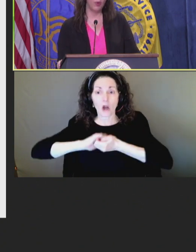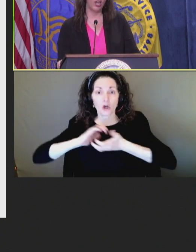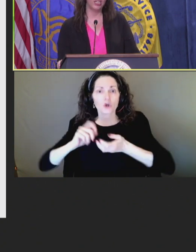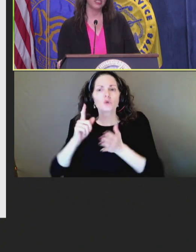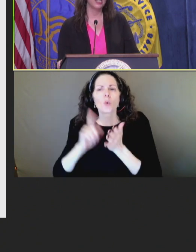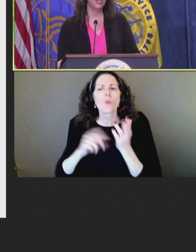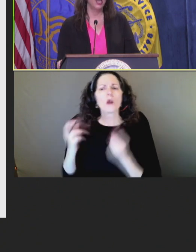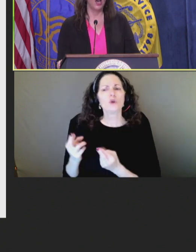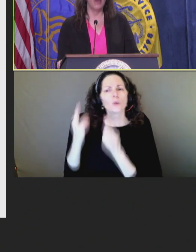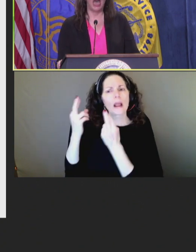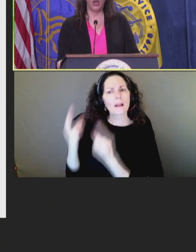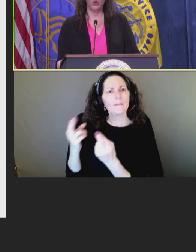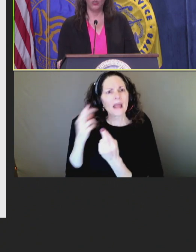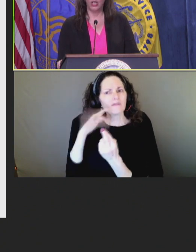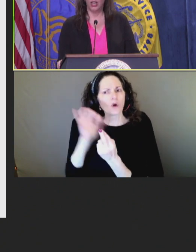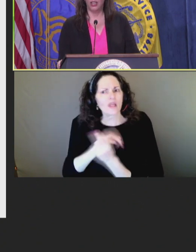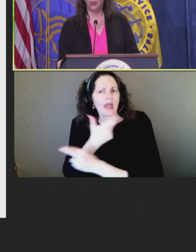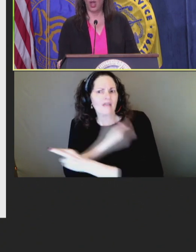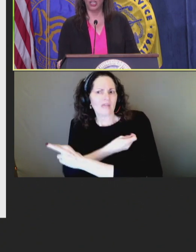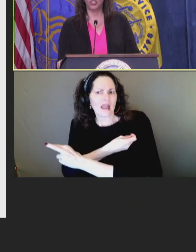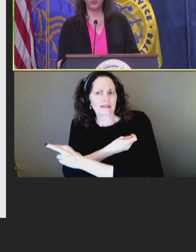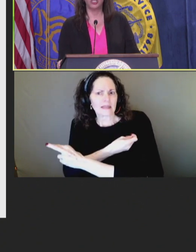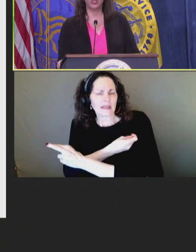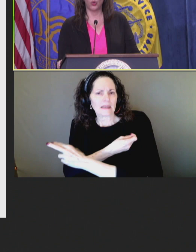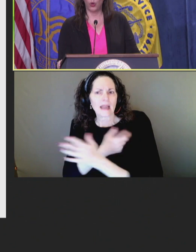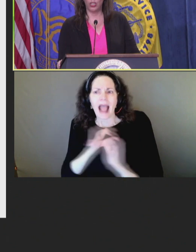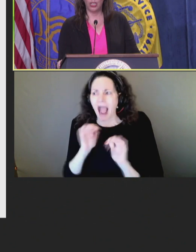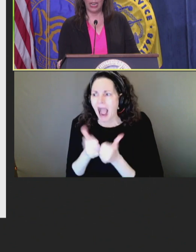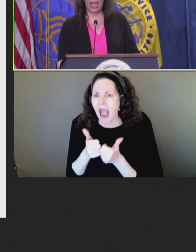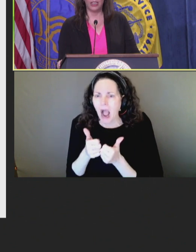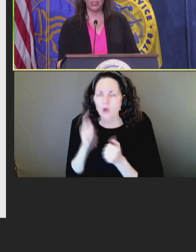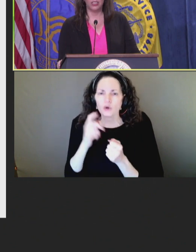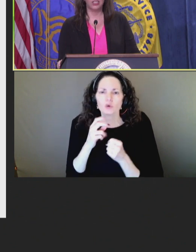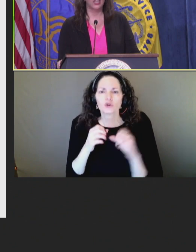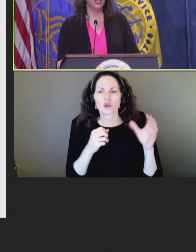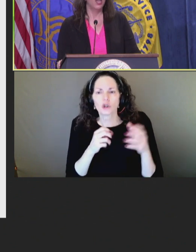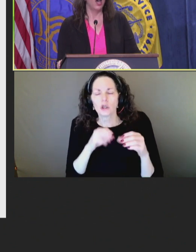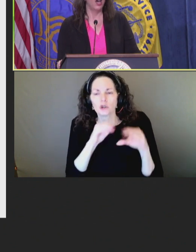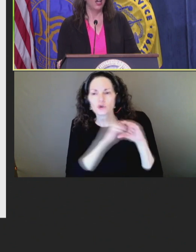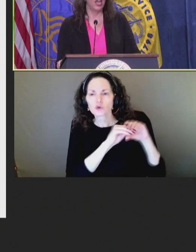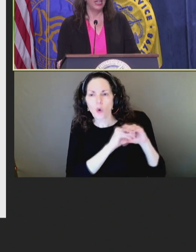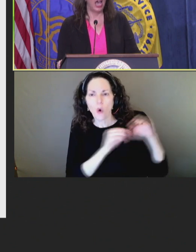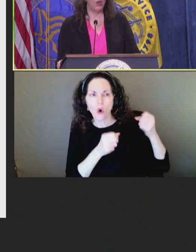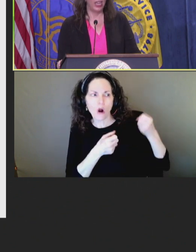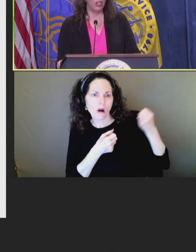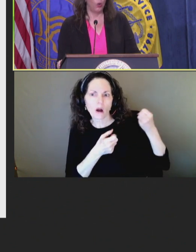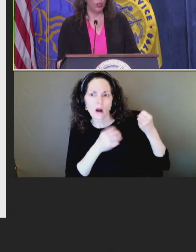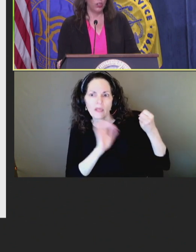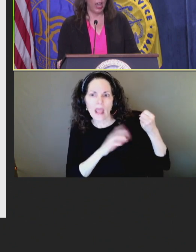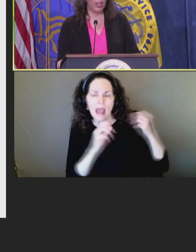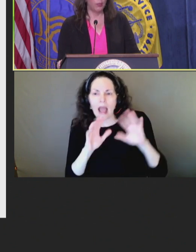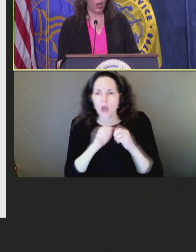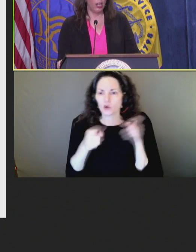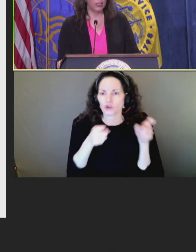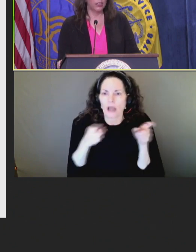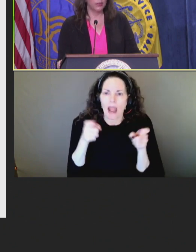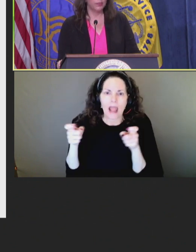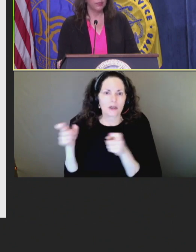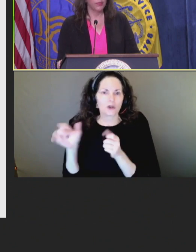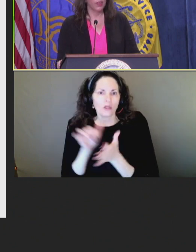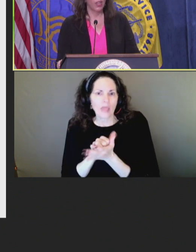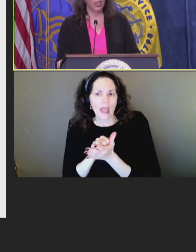product, how the product should be stored and handled, and how they can order that product.